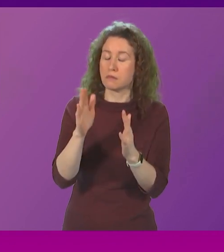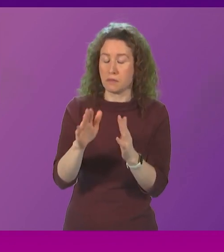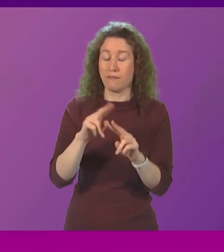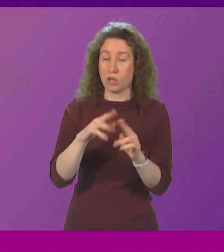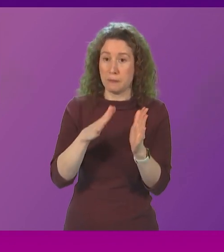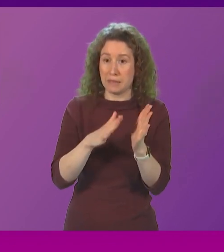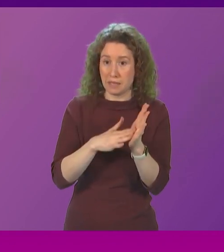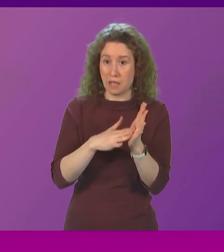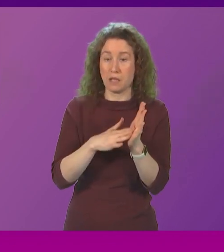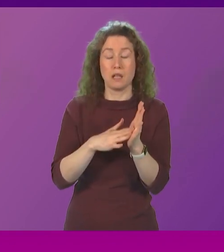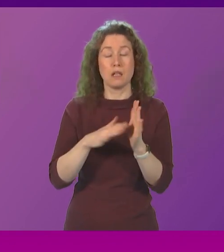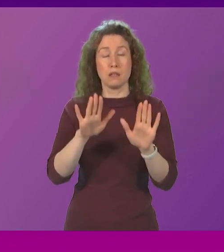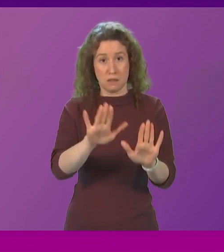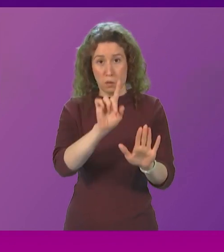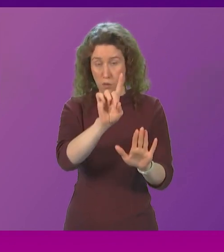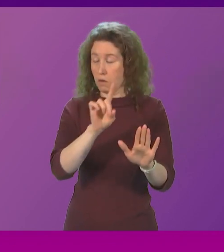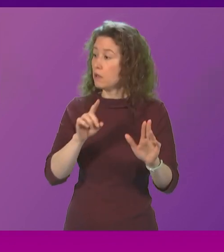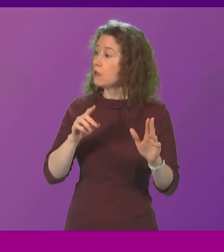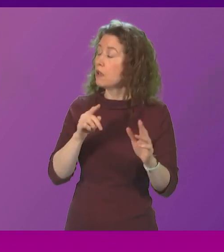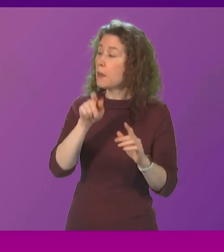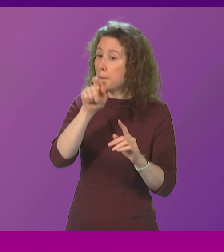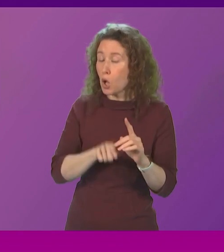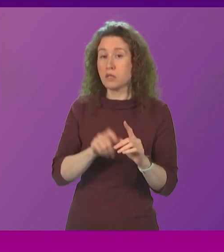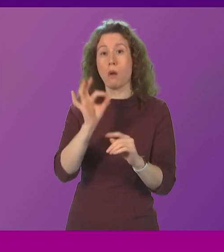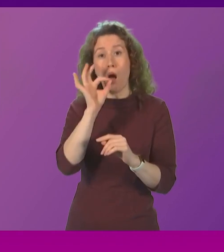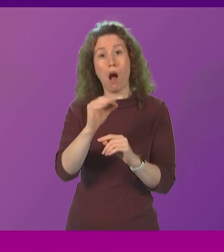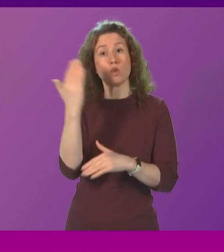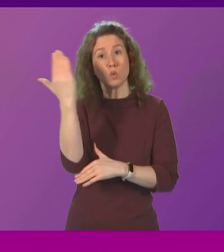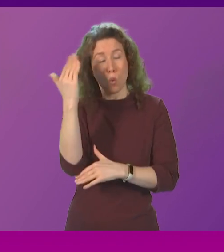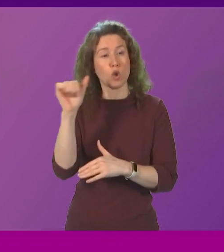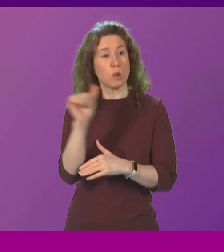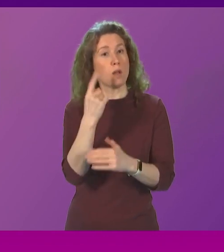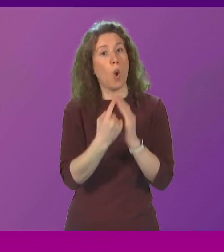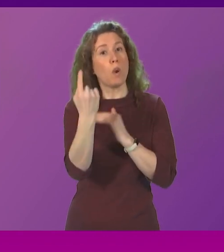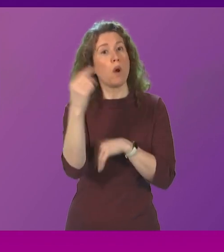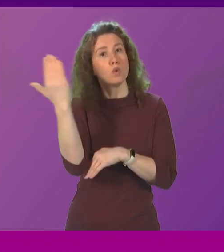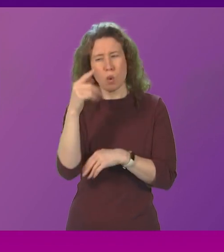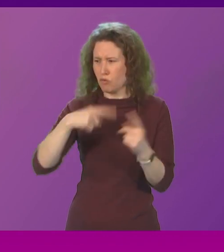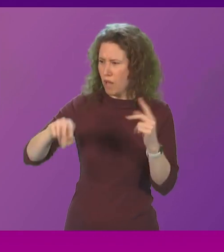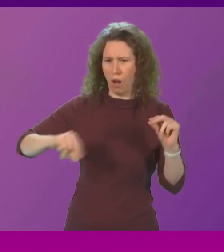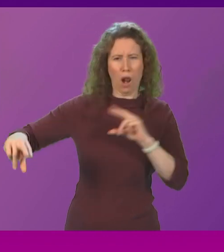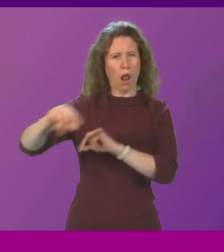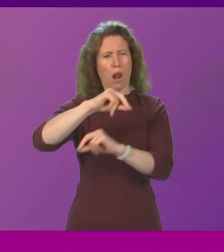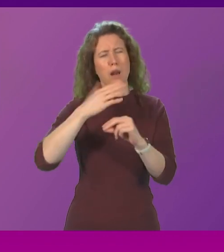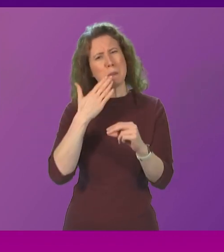As ever, only the member who has been called to speak should be speaking. I ask members to treat one another with courtesy.